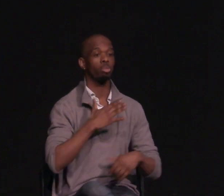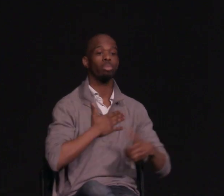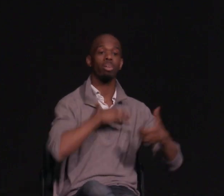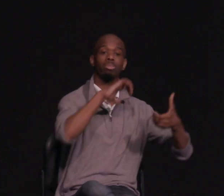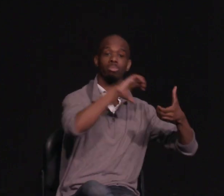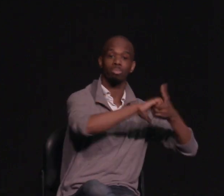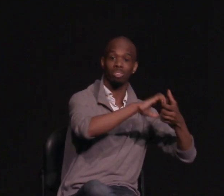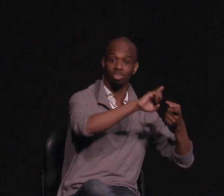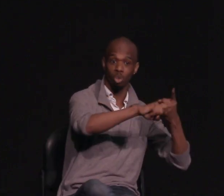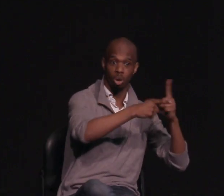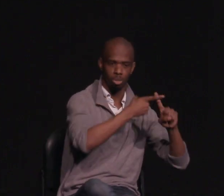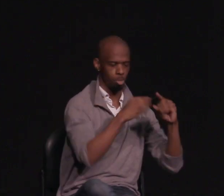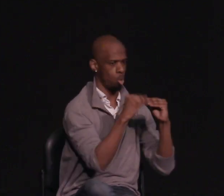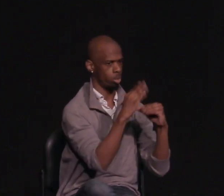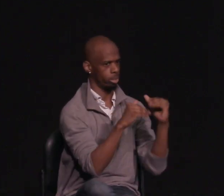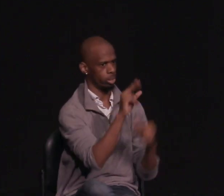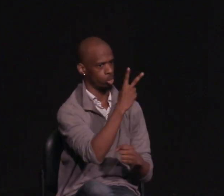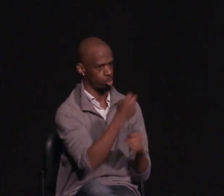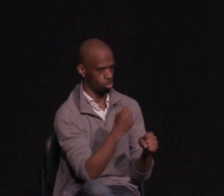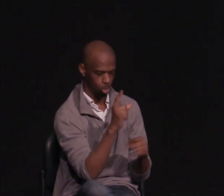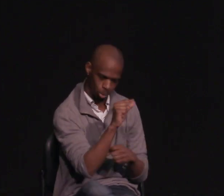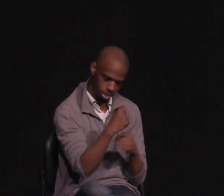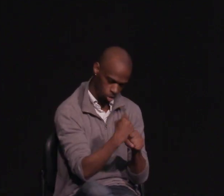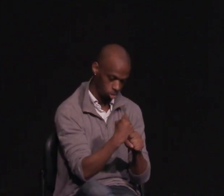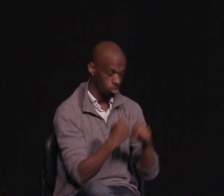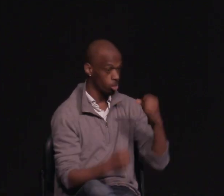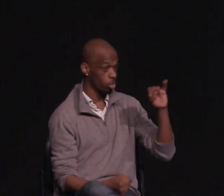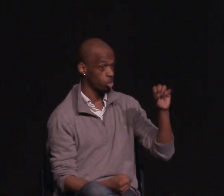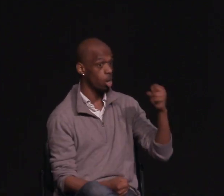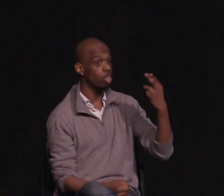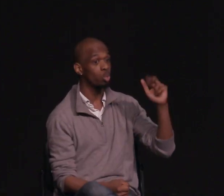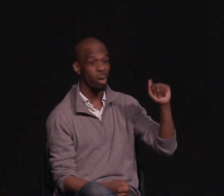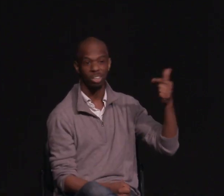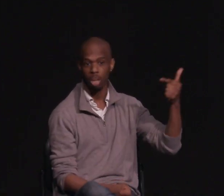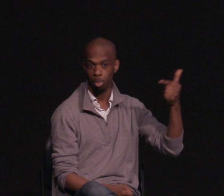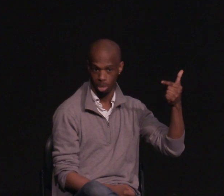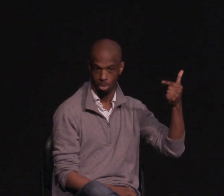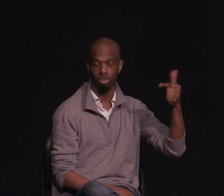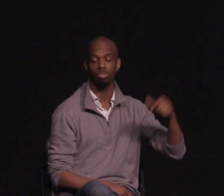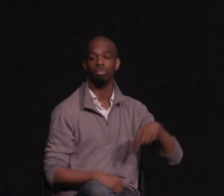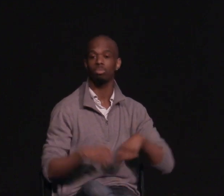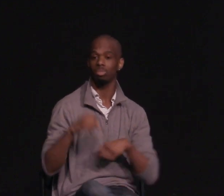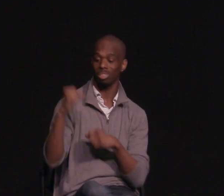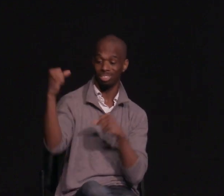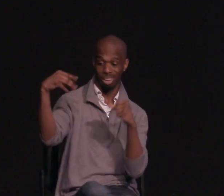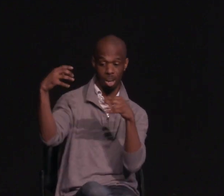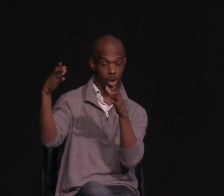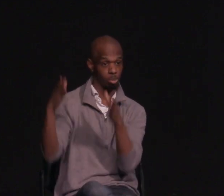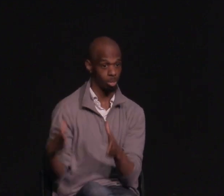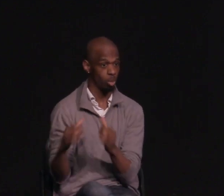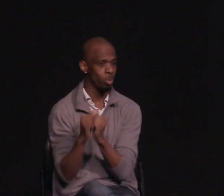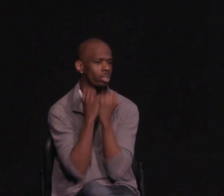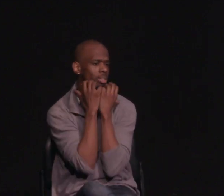over 2 decades; Joshua Gabriel, my fabricator/collaborators on the Sacred Larder work, which I'll share with you later;